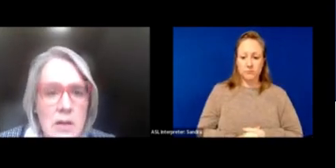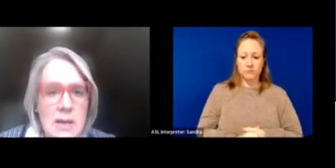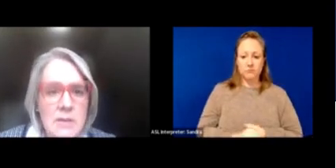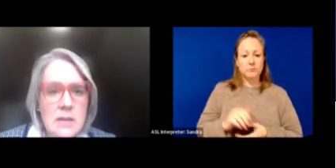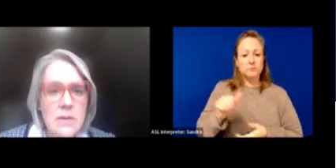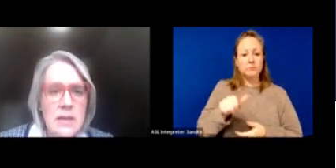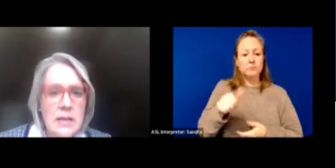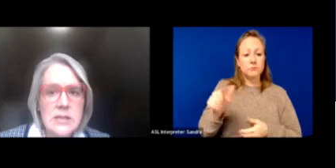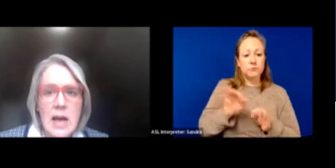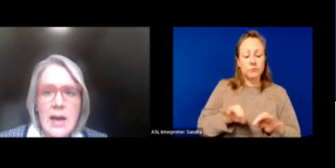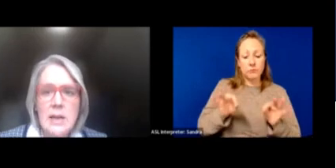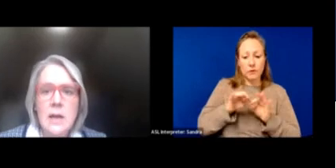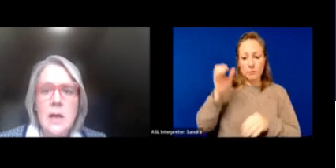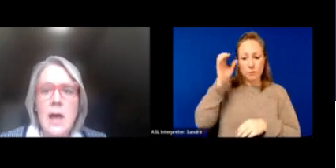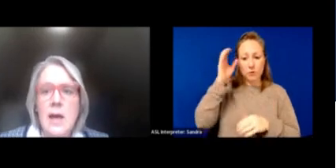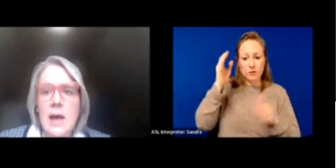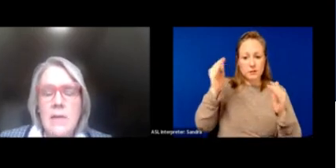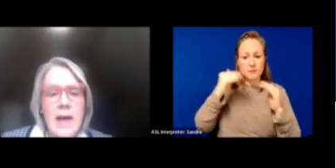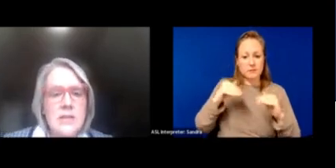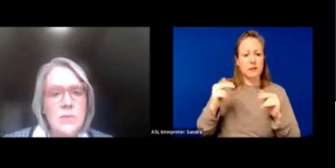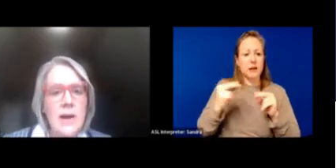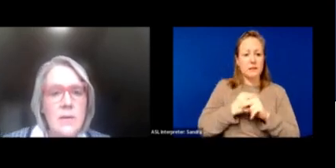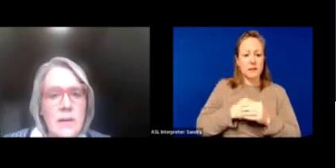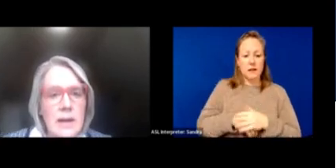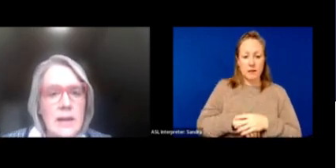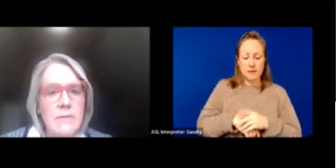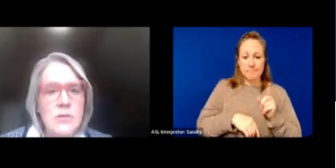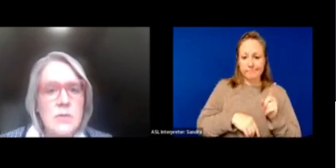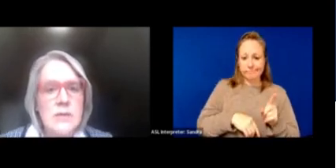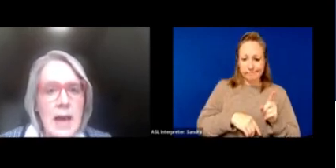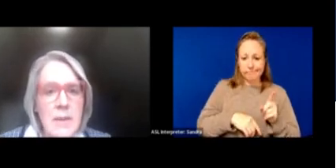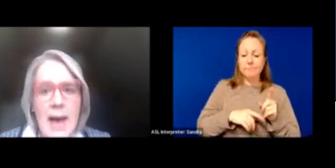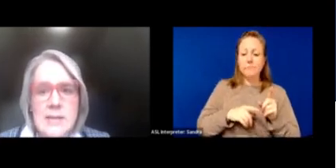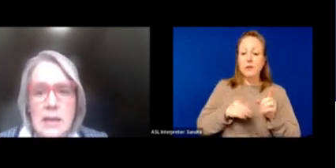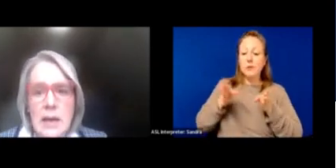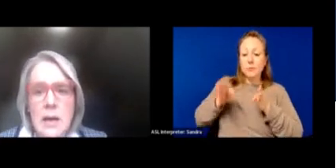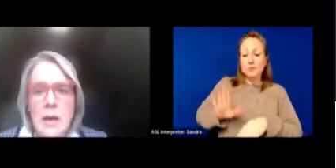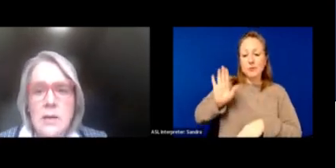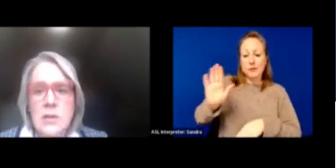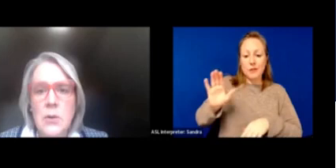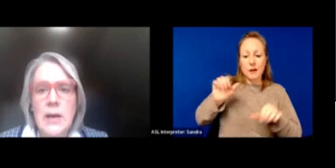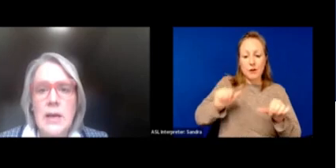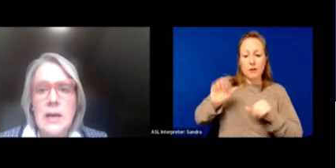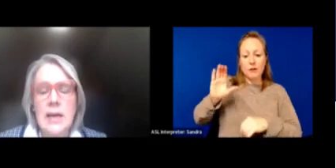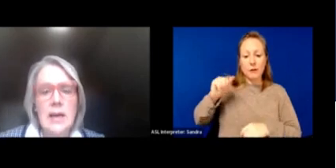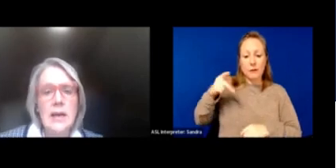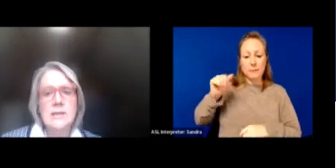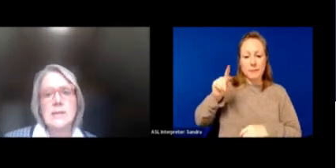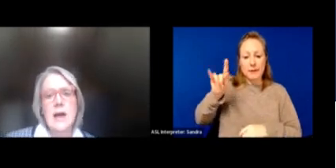concept is on the next slide, and that is around the individual's capacity. So it is